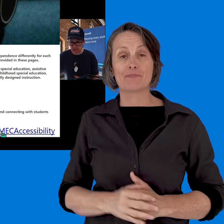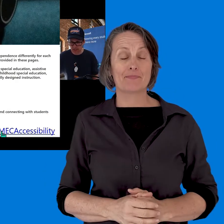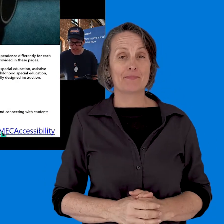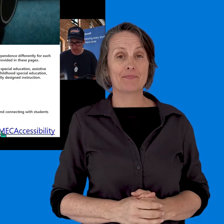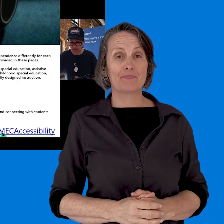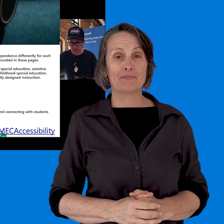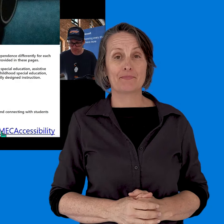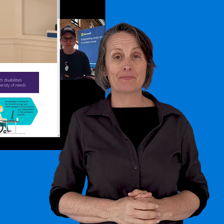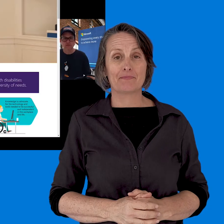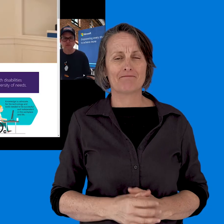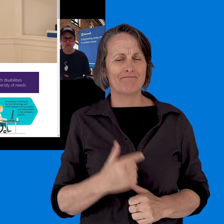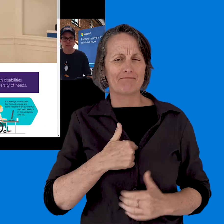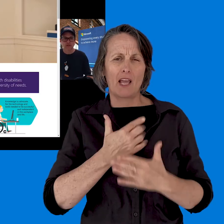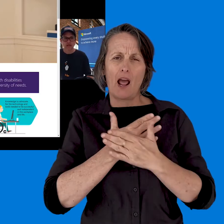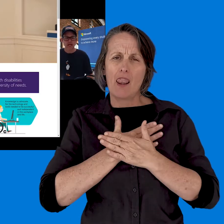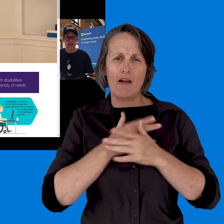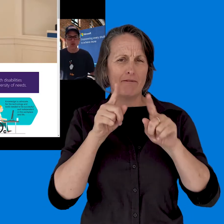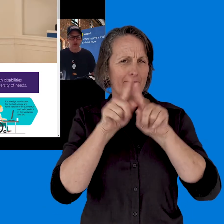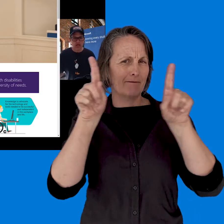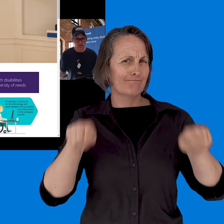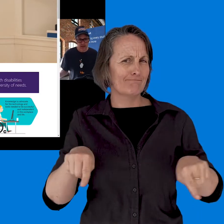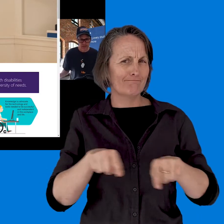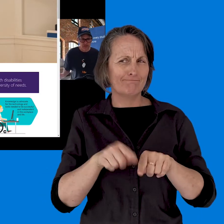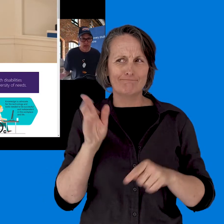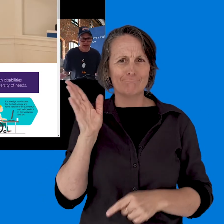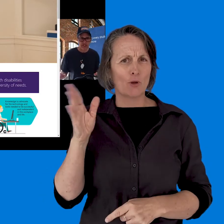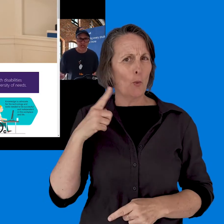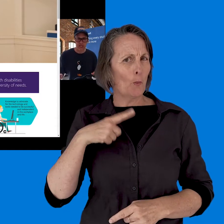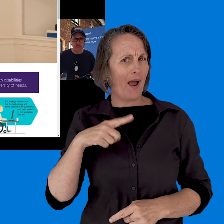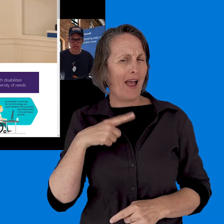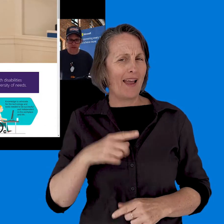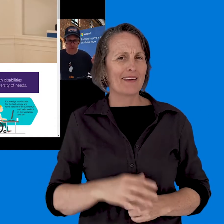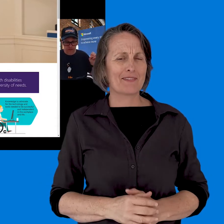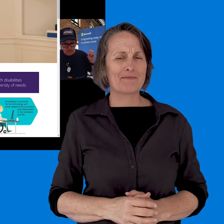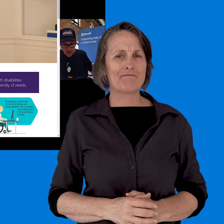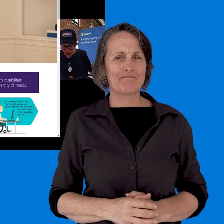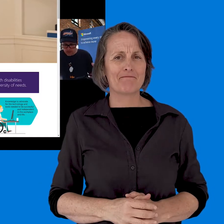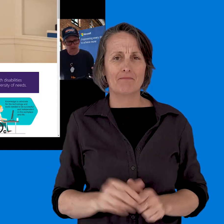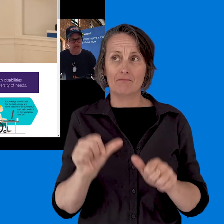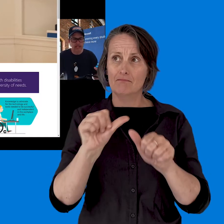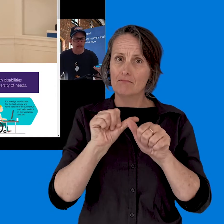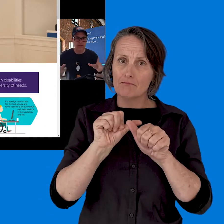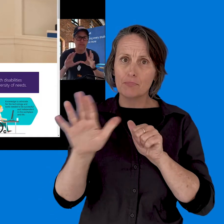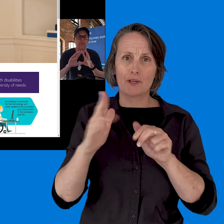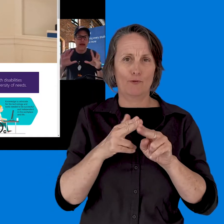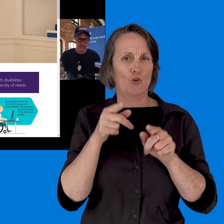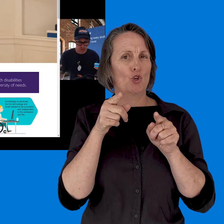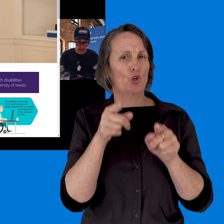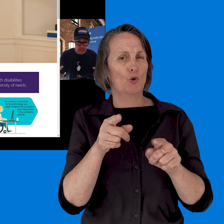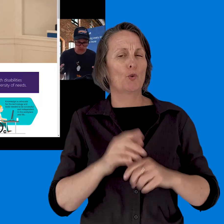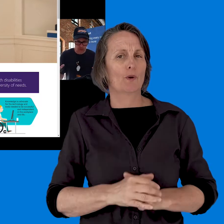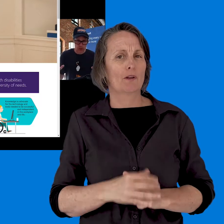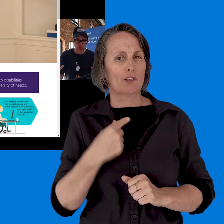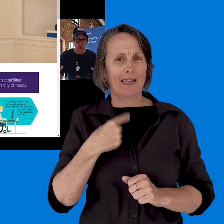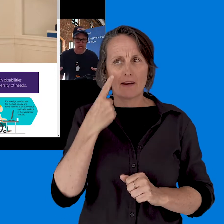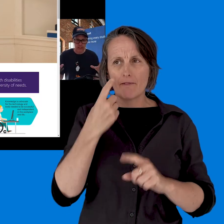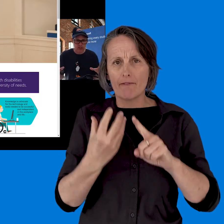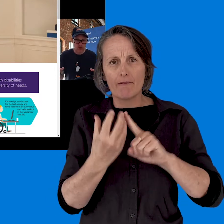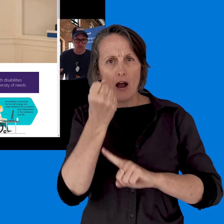Now, what I love about this page, it is ultimately the best page for you in terms